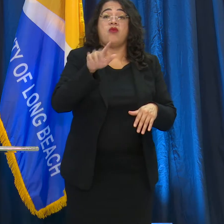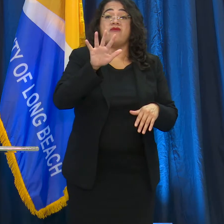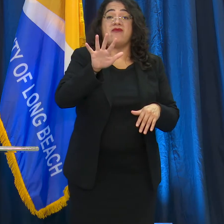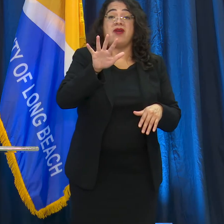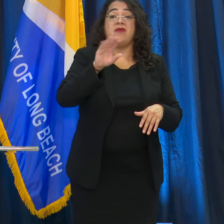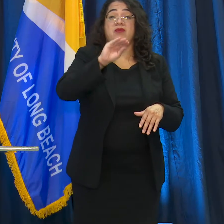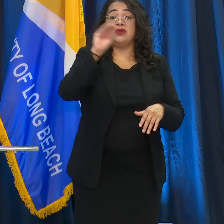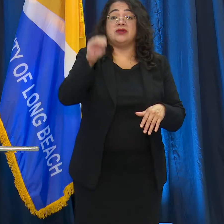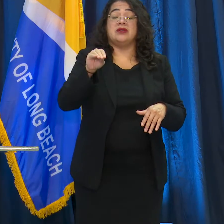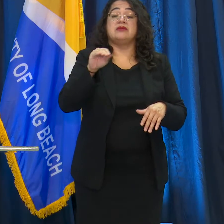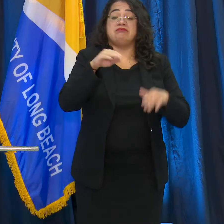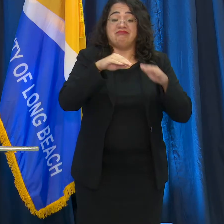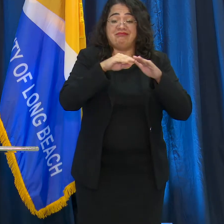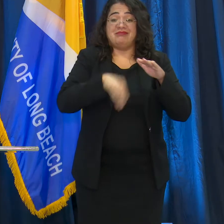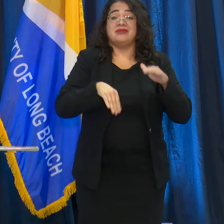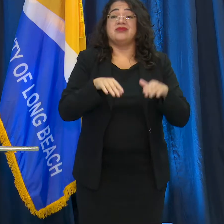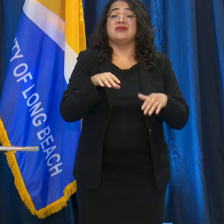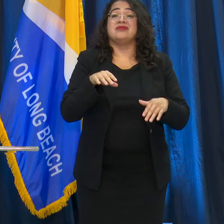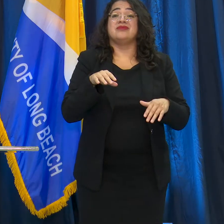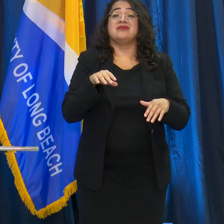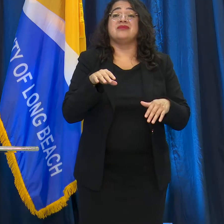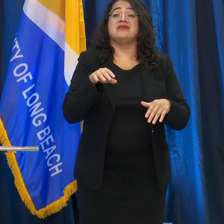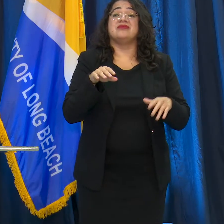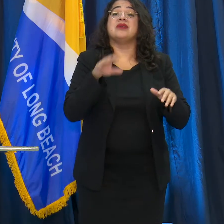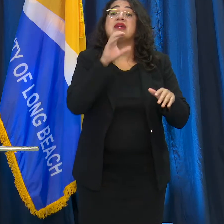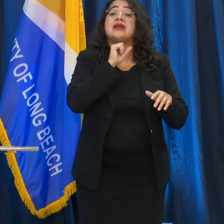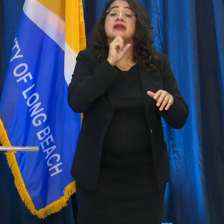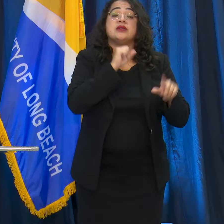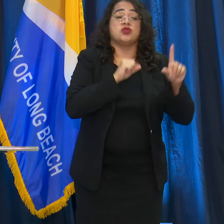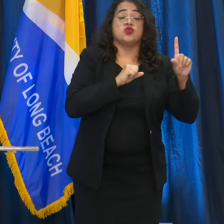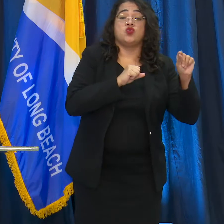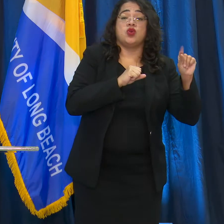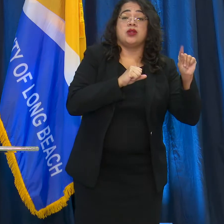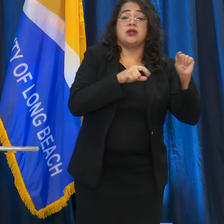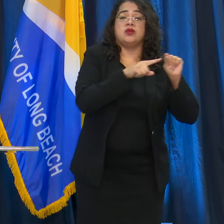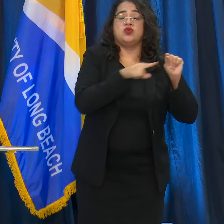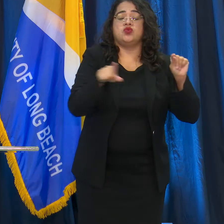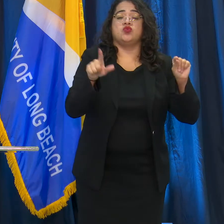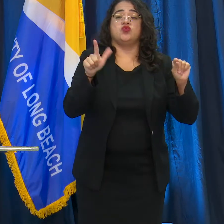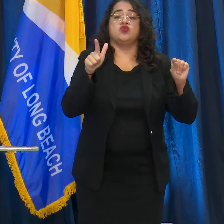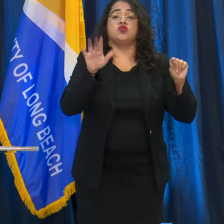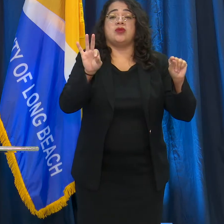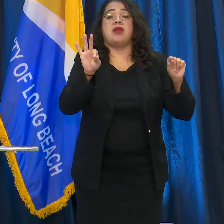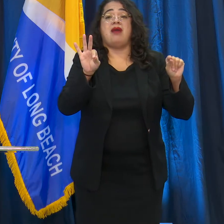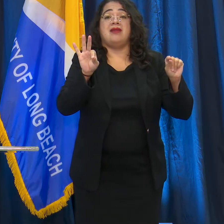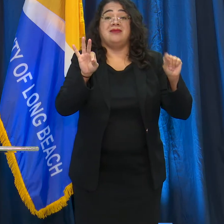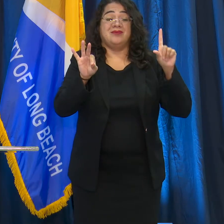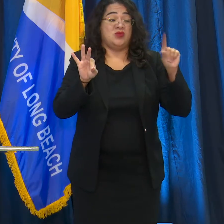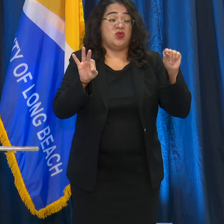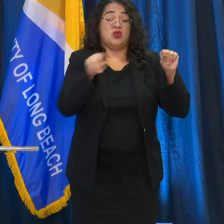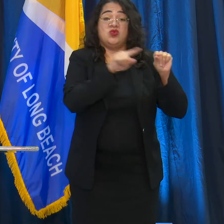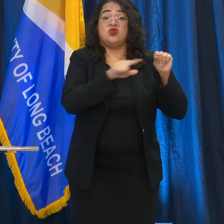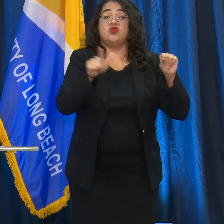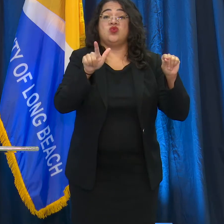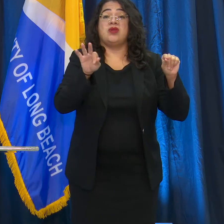are under 30 and are in the age of 20 to 29. This age group has the highest percentage of all groups in the city.